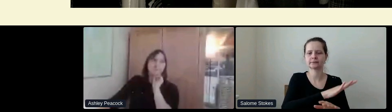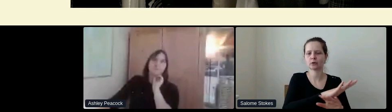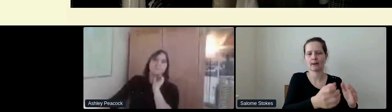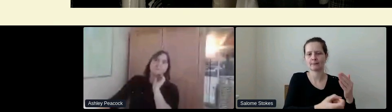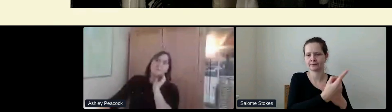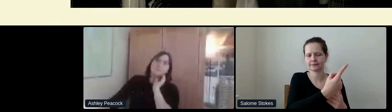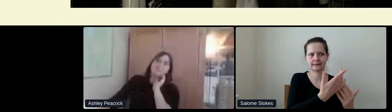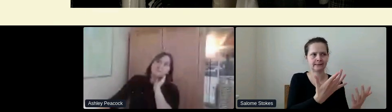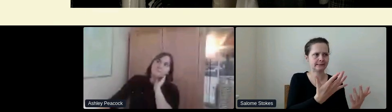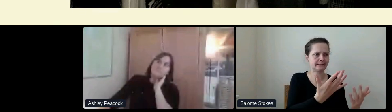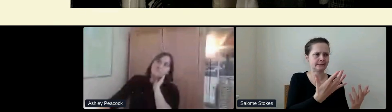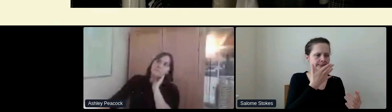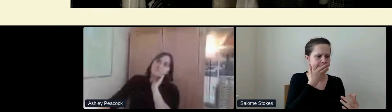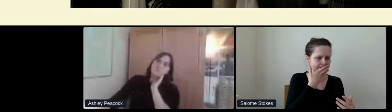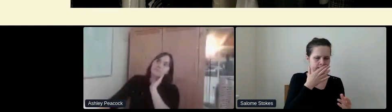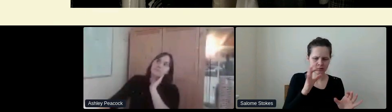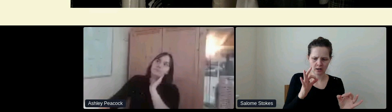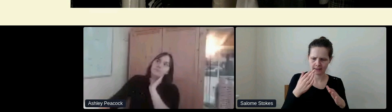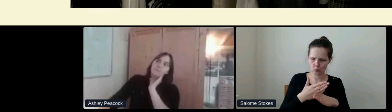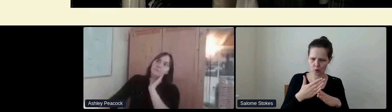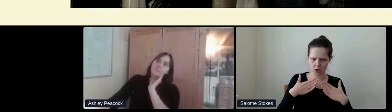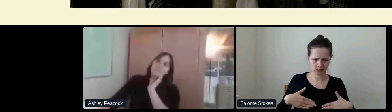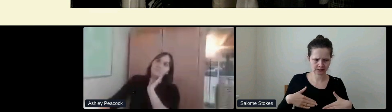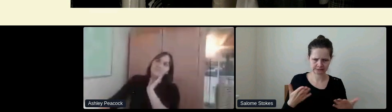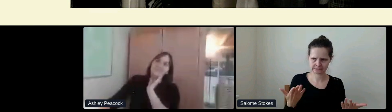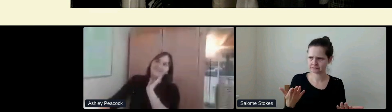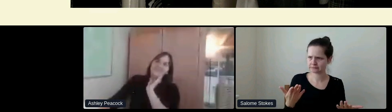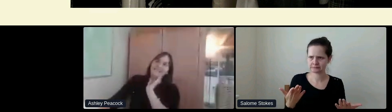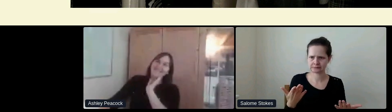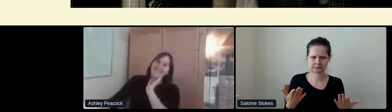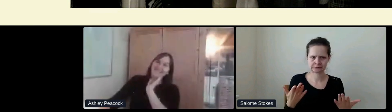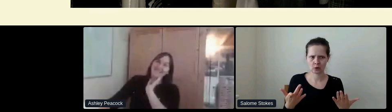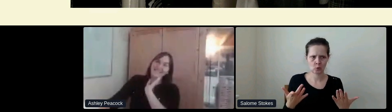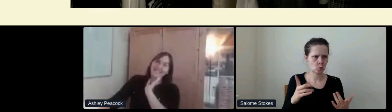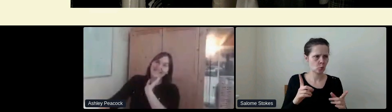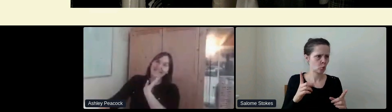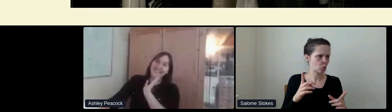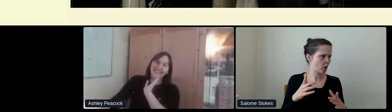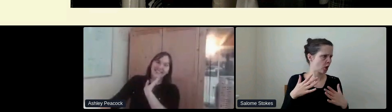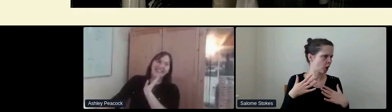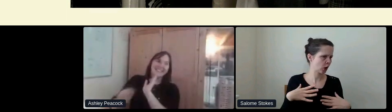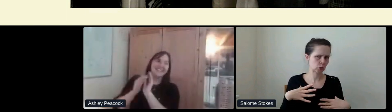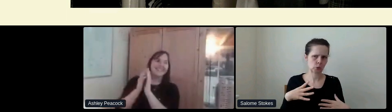to judge based on what is in the washing basket, what clothes are similar enough to be appropriate